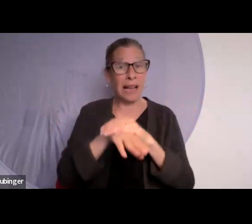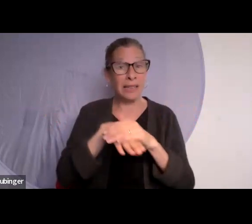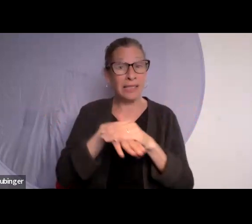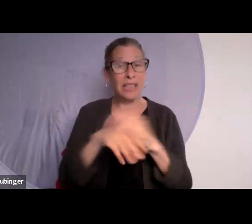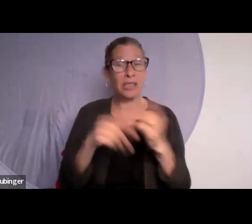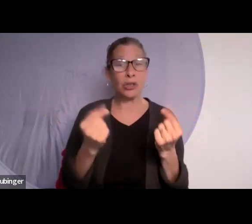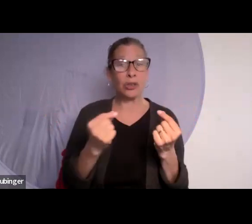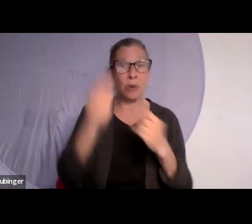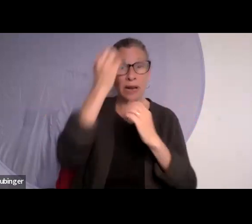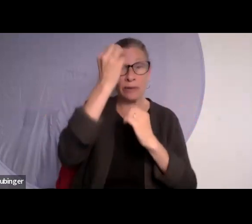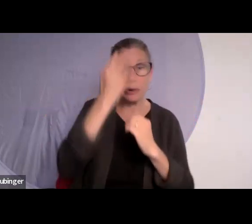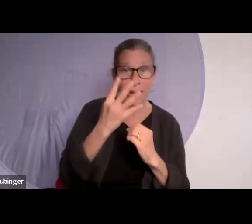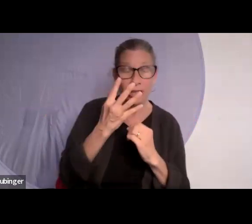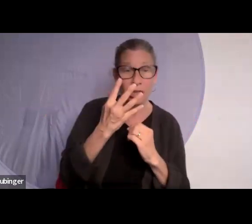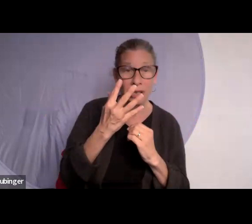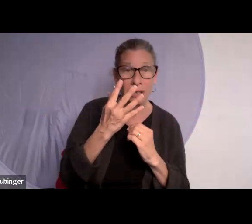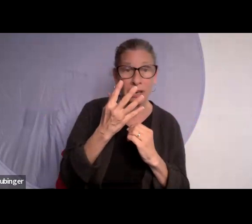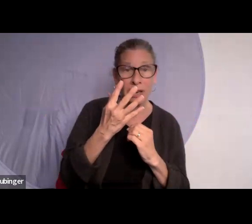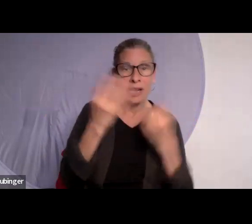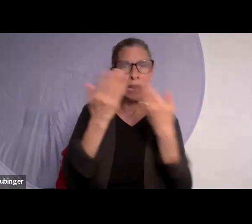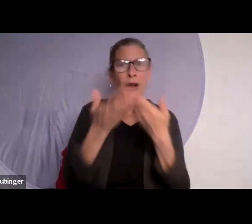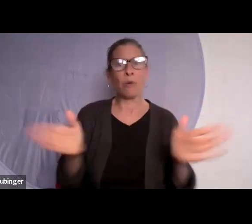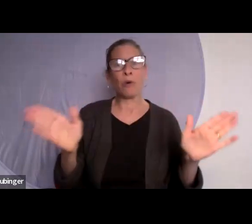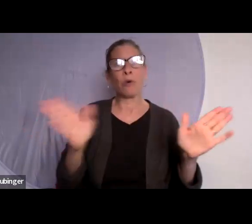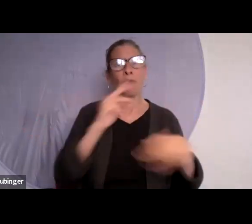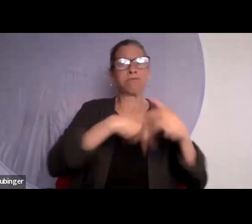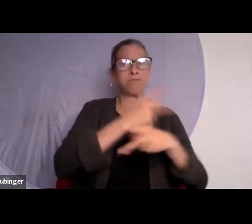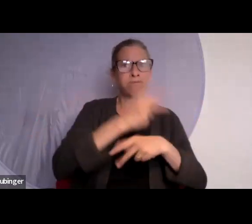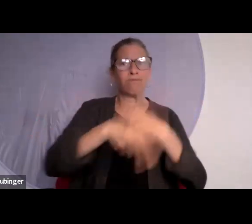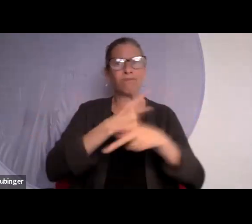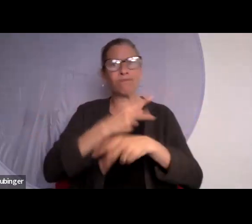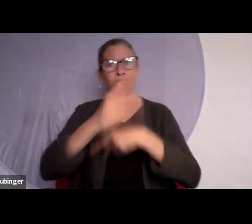information in a wide variety of formats, including foreign